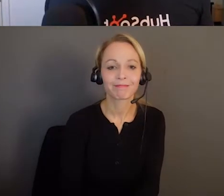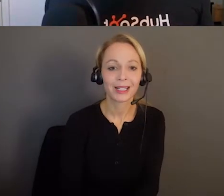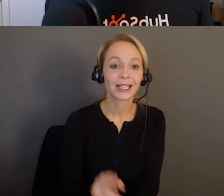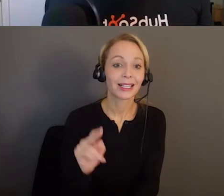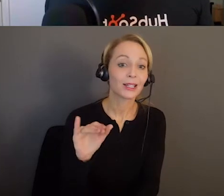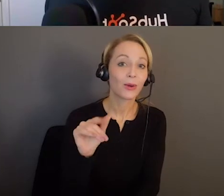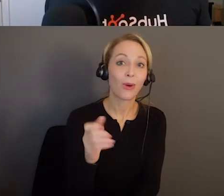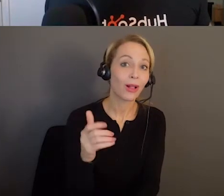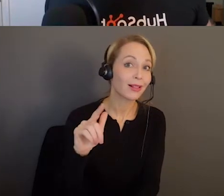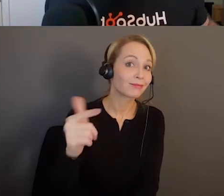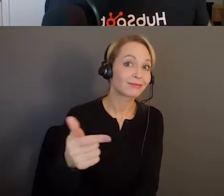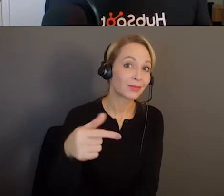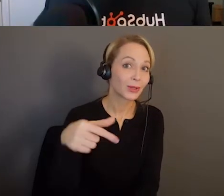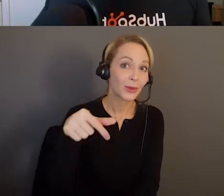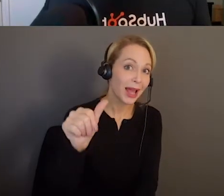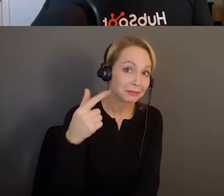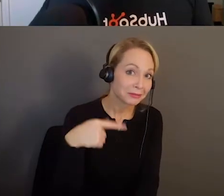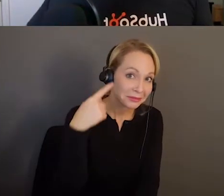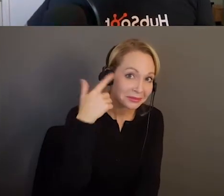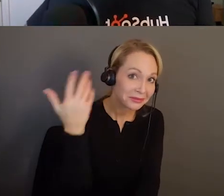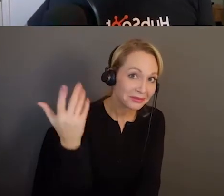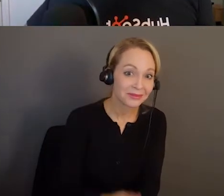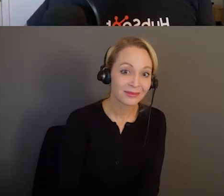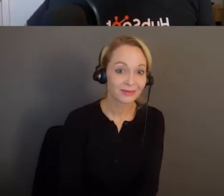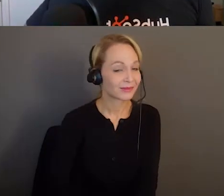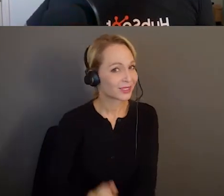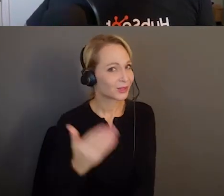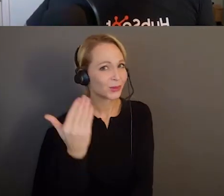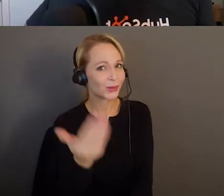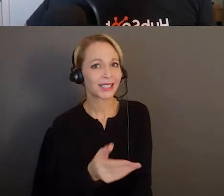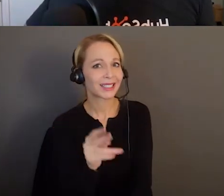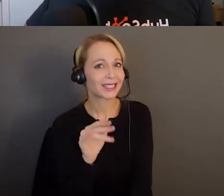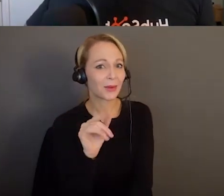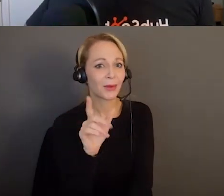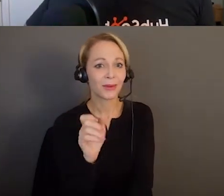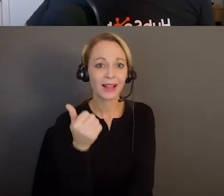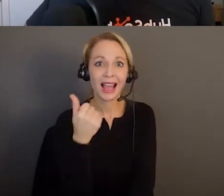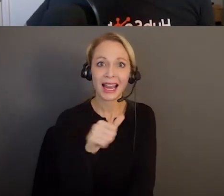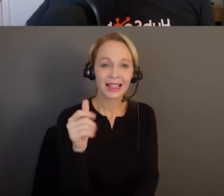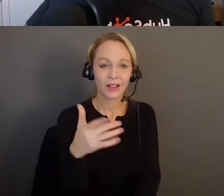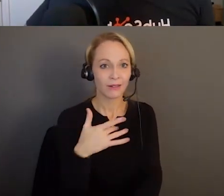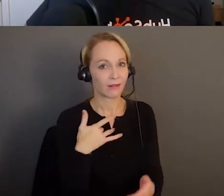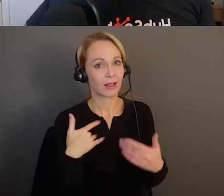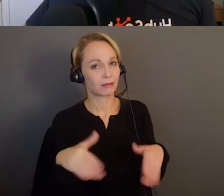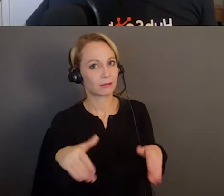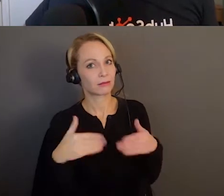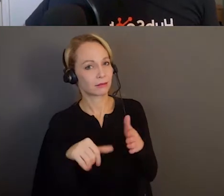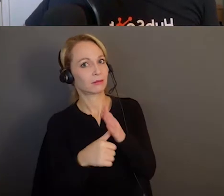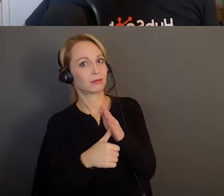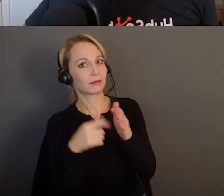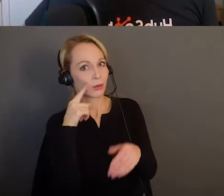NICOLE, LET'S GO TO THE Q & A, WHAT YOU SAY? LET'S DO IT. ANYTHING STAND OUT TO BE DENNIS.